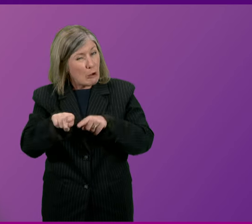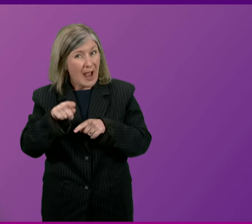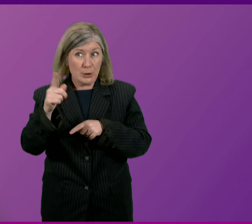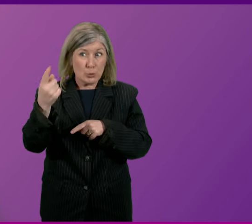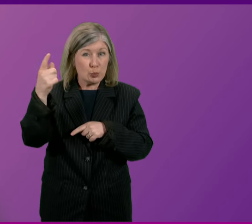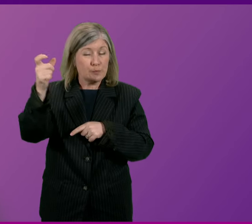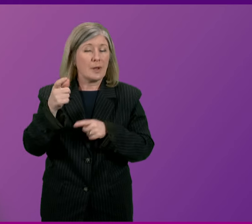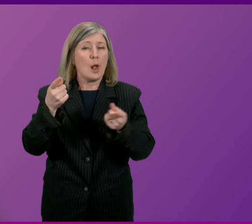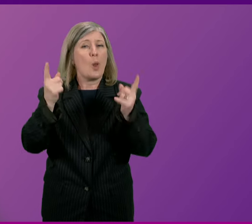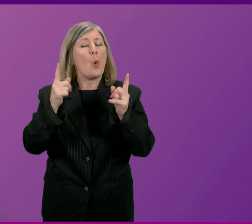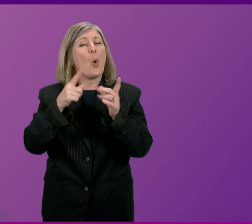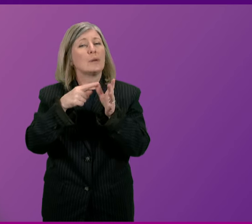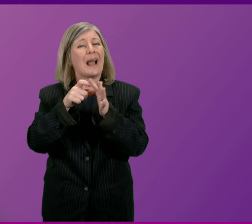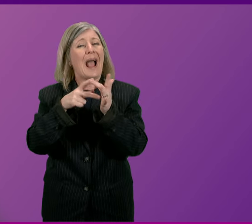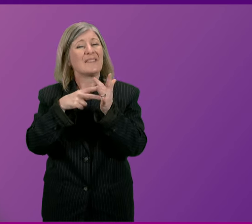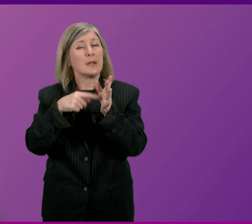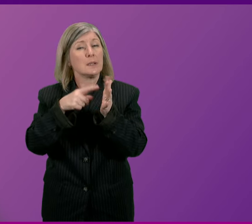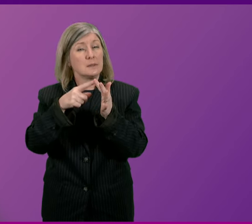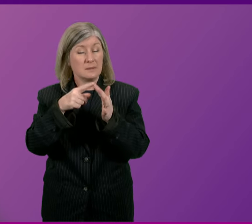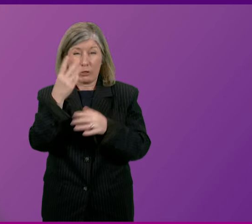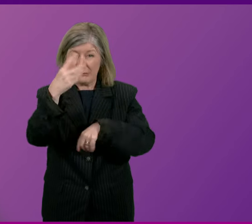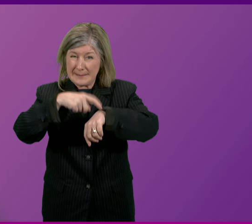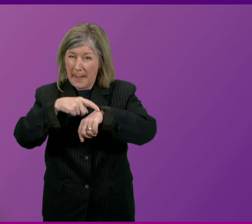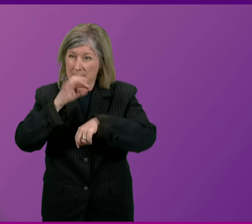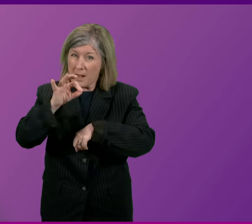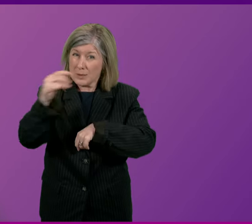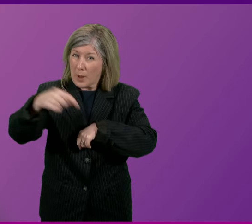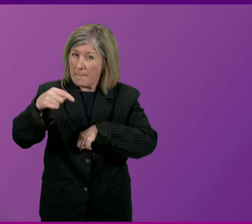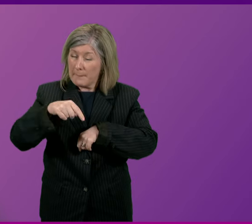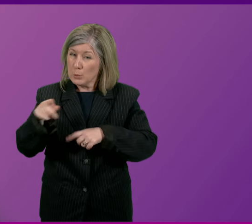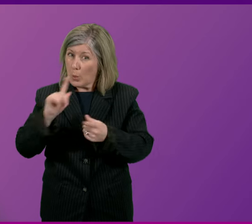to answer Pauline McNeill’s questions, and many other questions, because Scotland’s Post